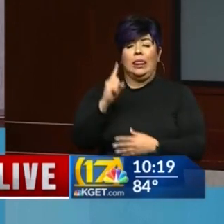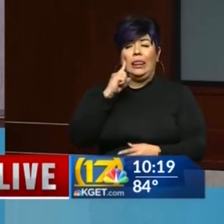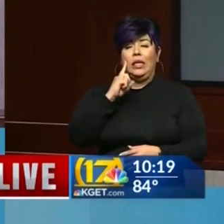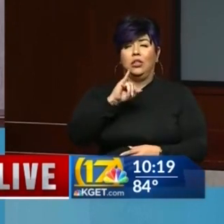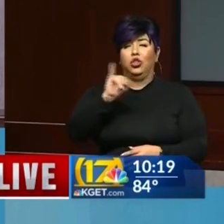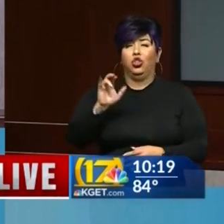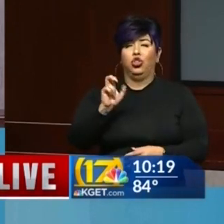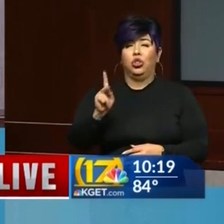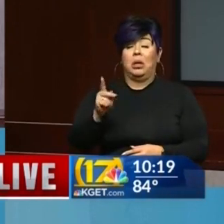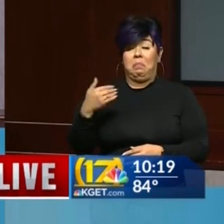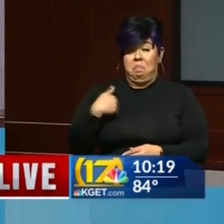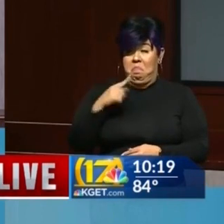REMEMBER, IT'S STAR 6 TO UNMUTE.